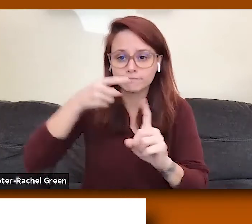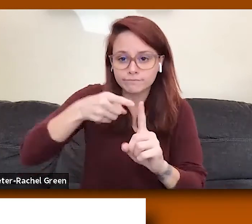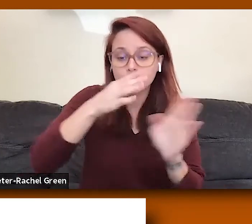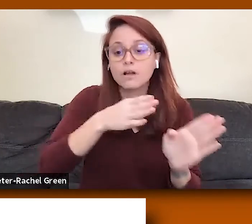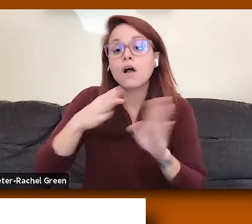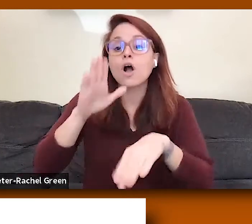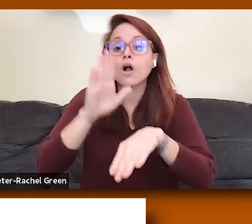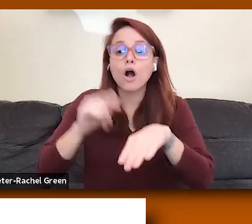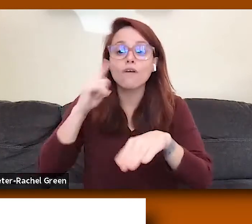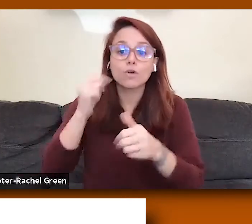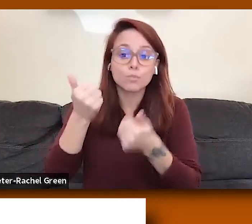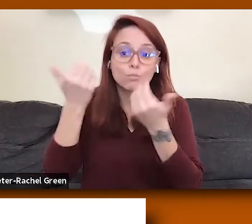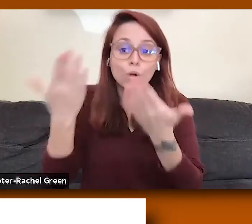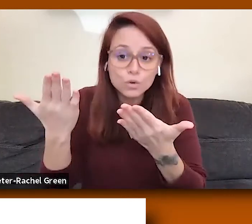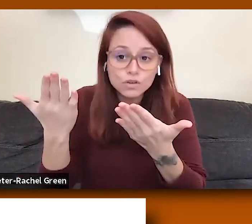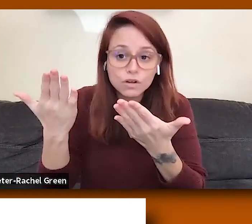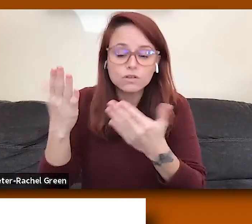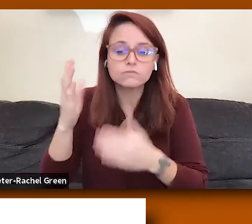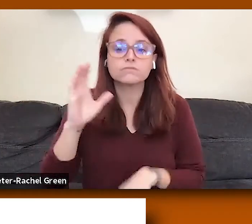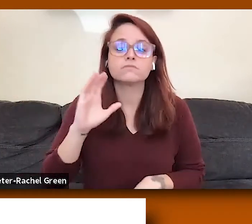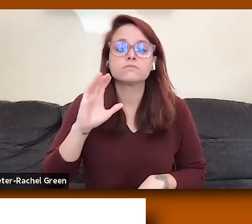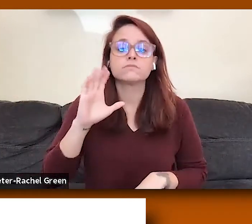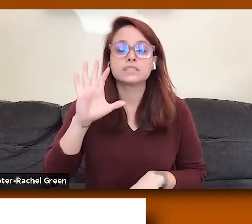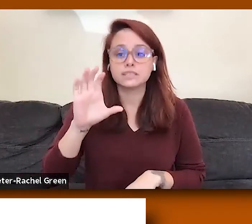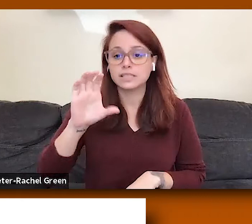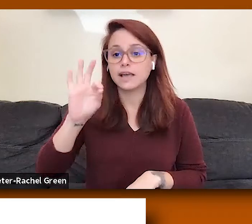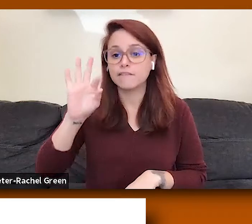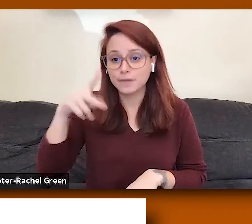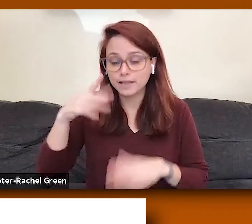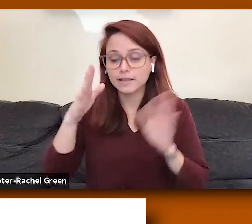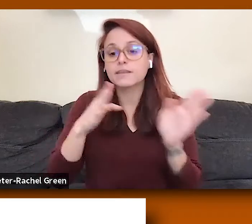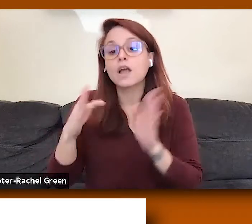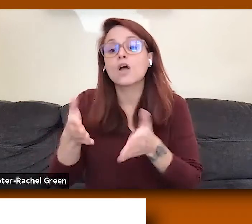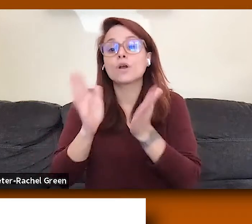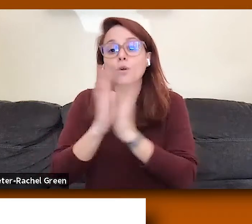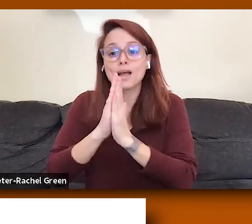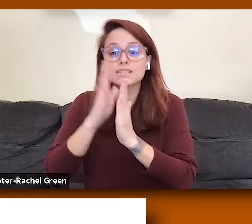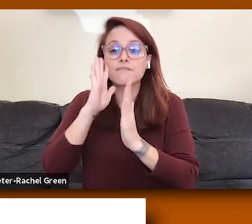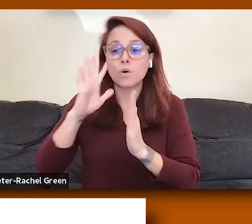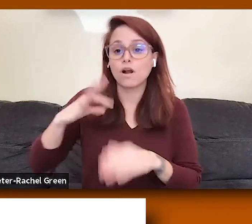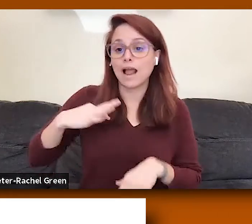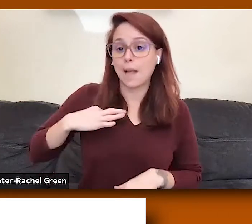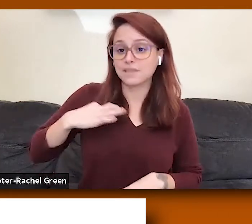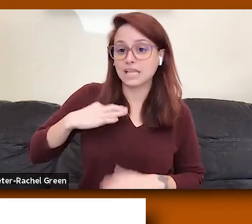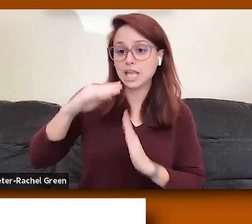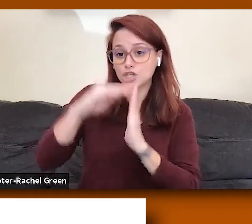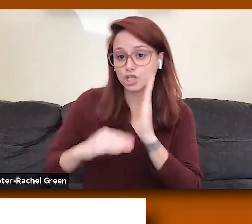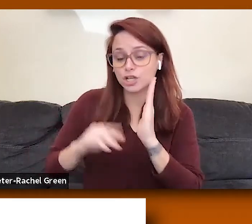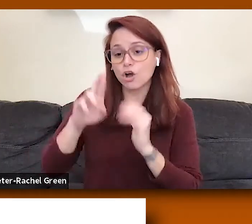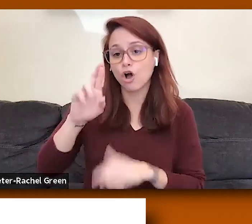call for proposals, request for application, RFA.